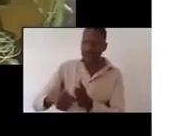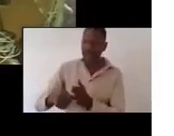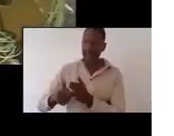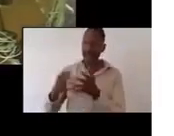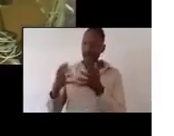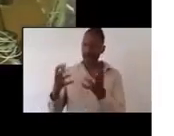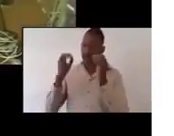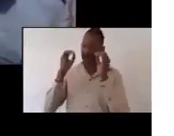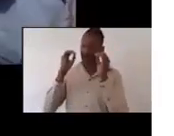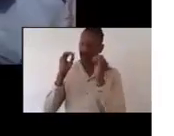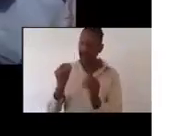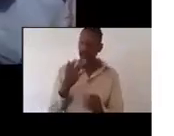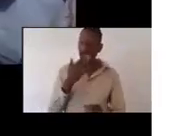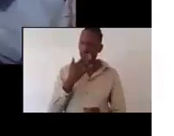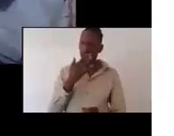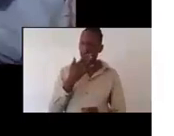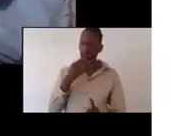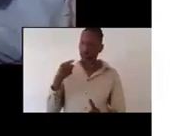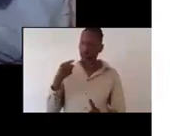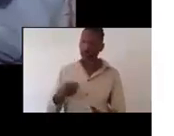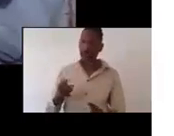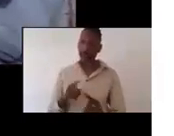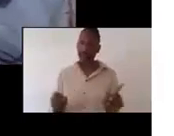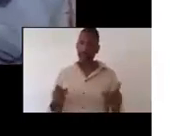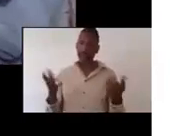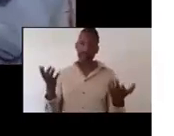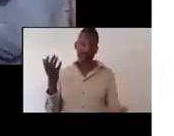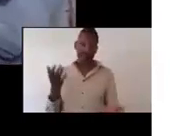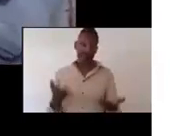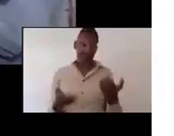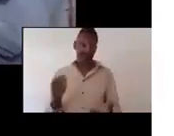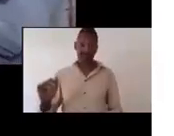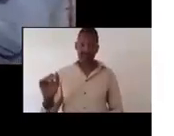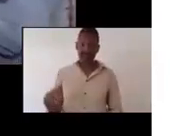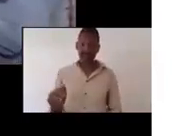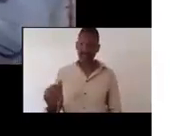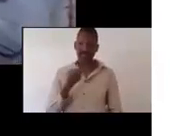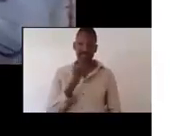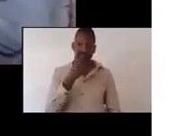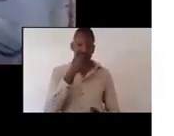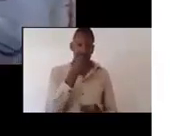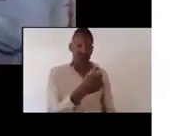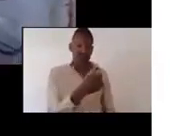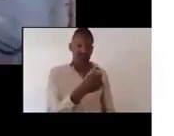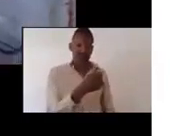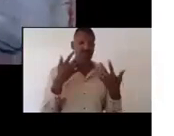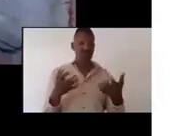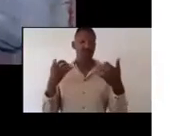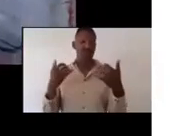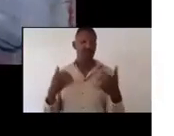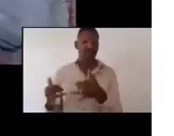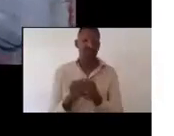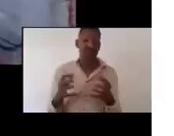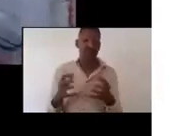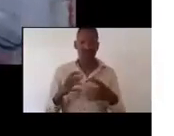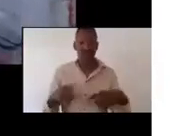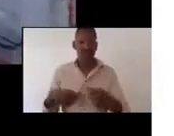But the child may be more interested in rolling a ball of yarn on the floor, and not respond to the questions about the colors.